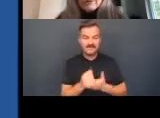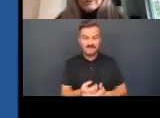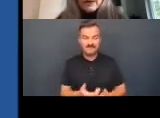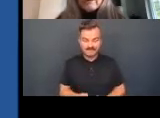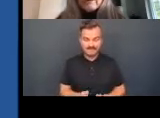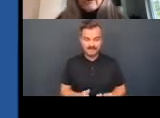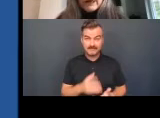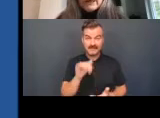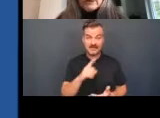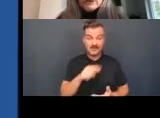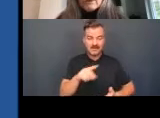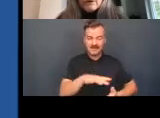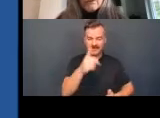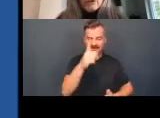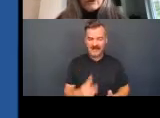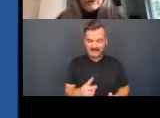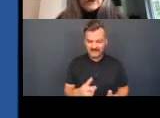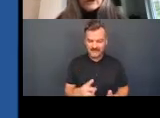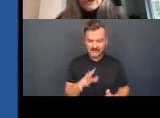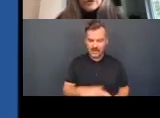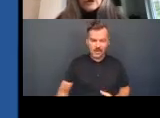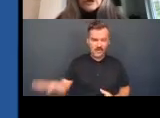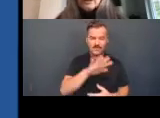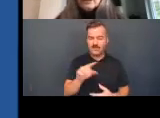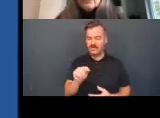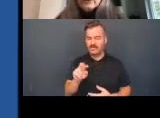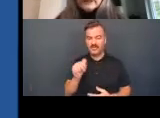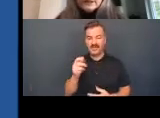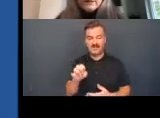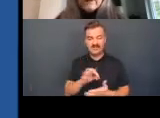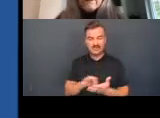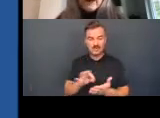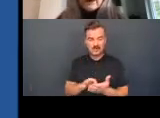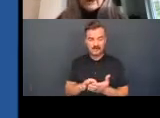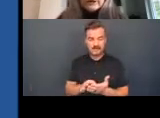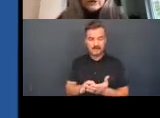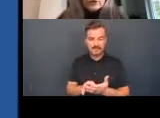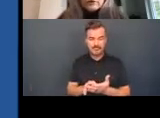16:06:58 up to half of the range of the overall triage score. The reason factor in short term